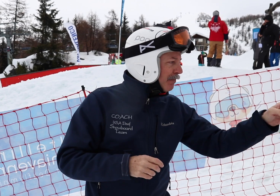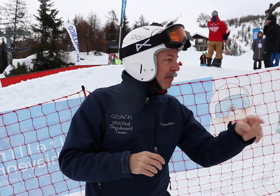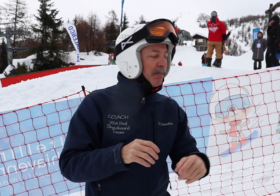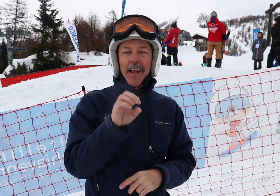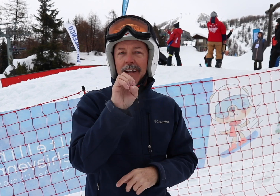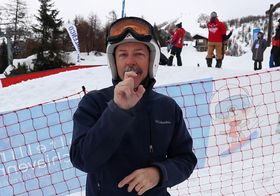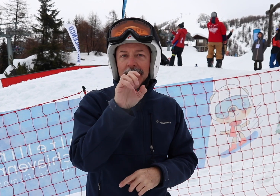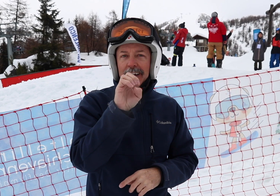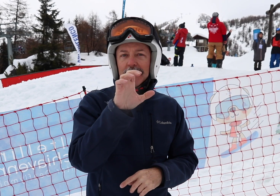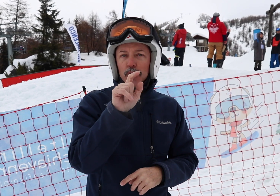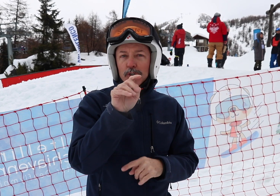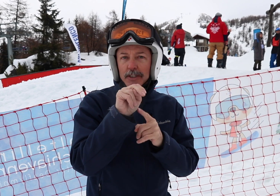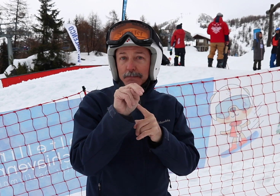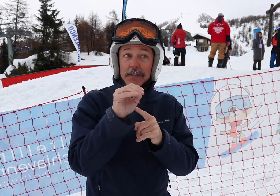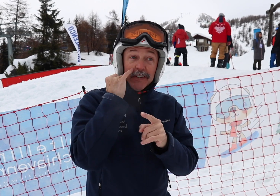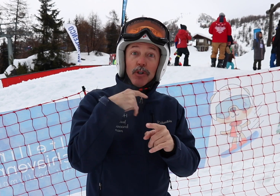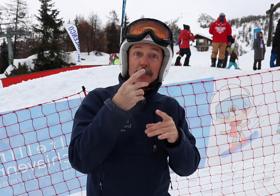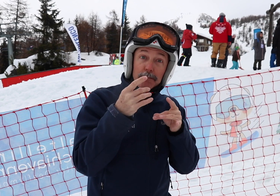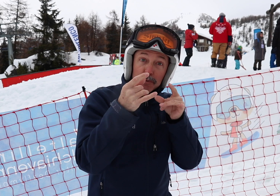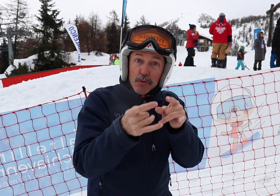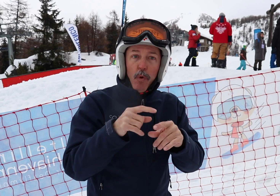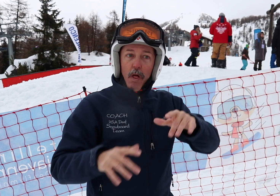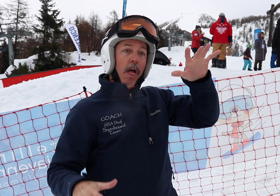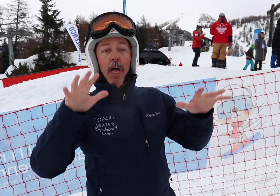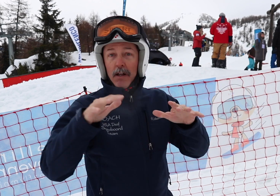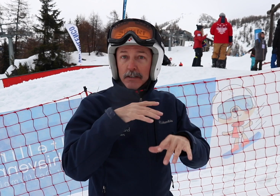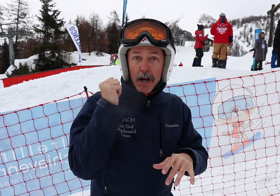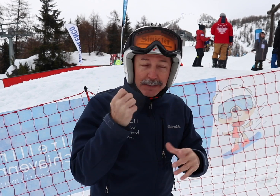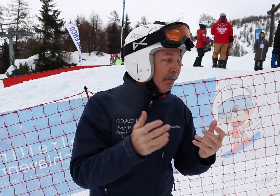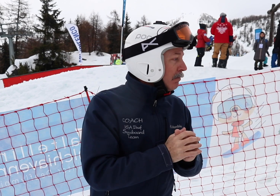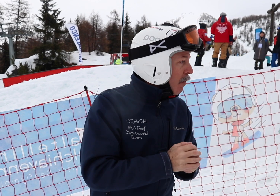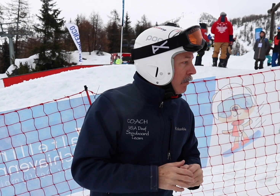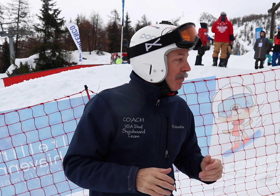They will look at the execution, are their runs smooth or do they struggle with balancing themselves?